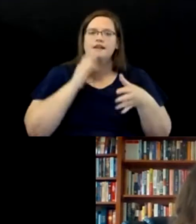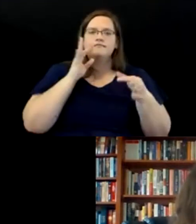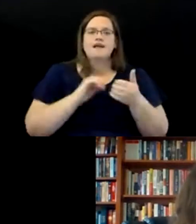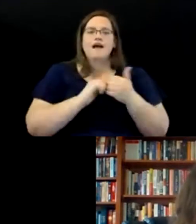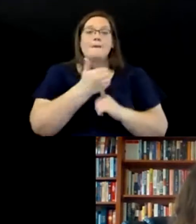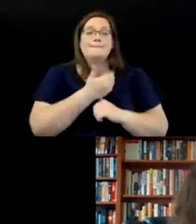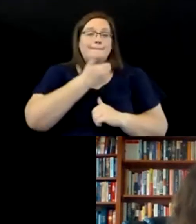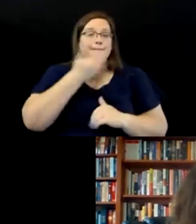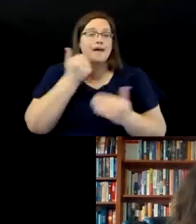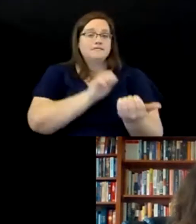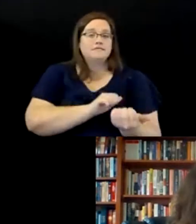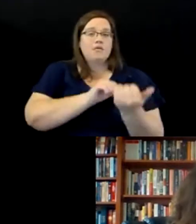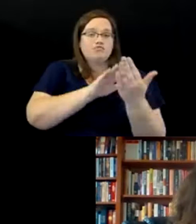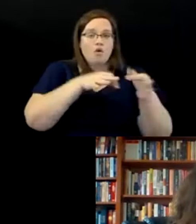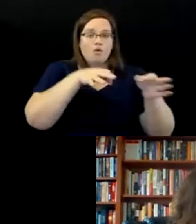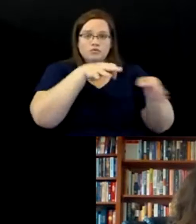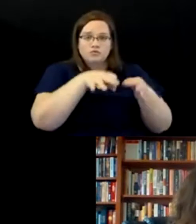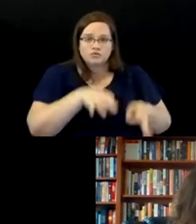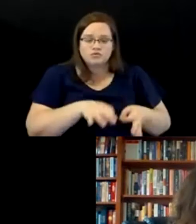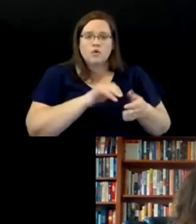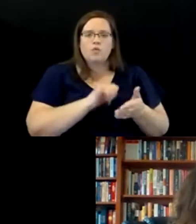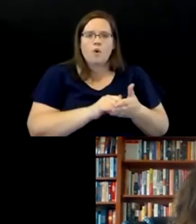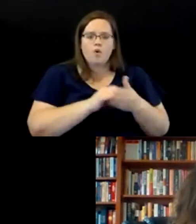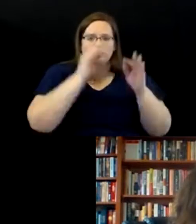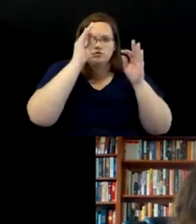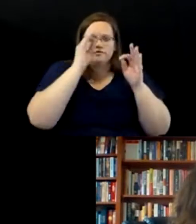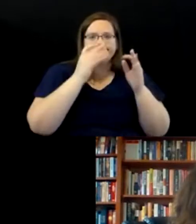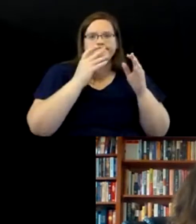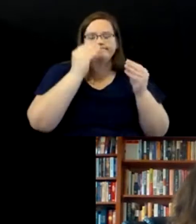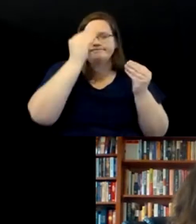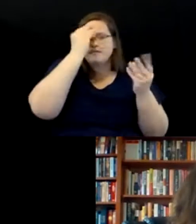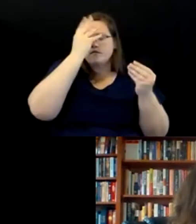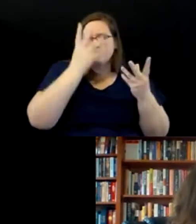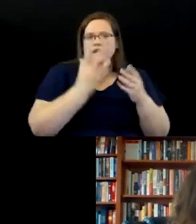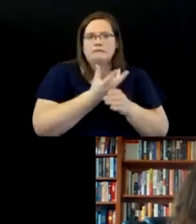approach addressing the gaps that exist. Our data dashboard is fairly